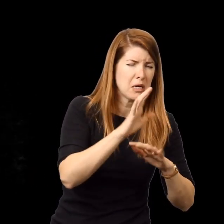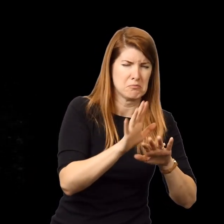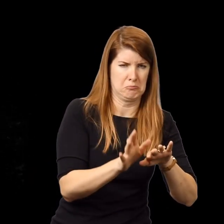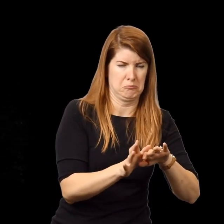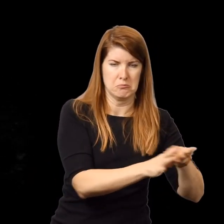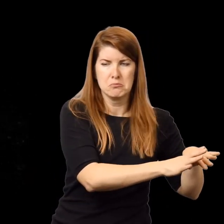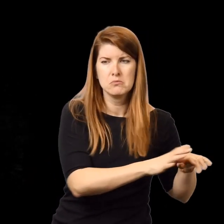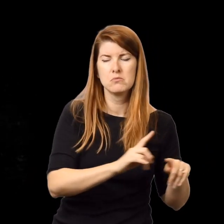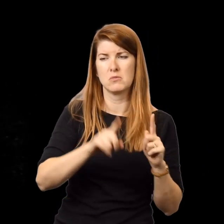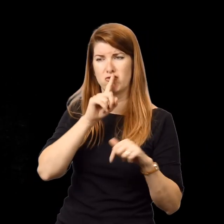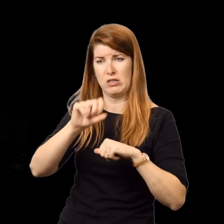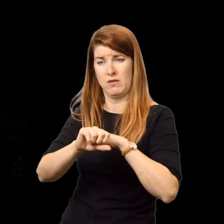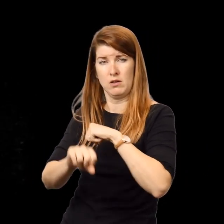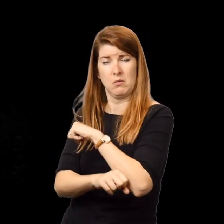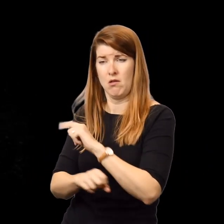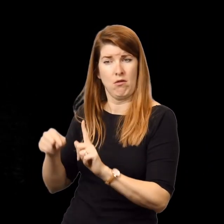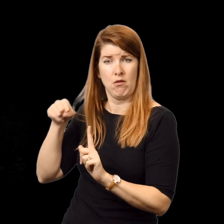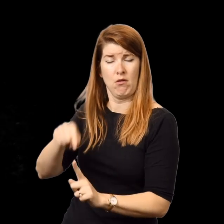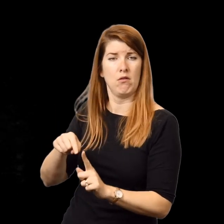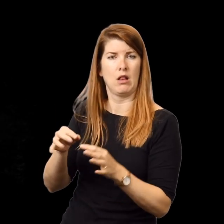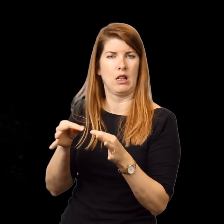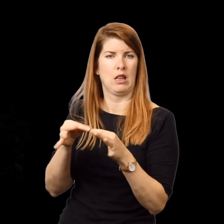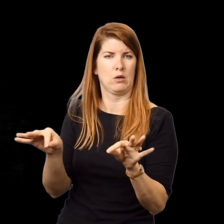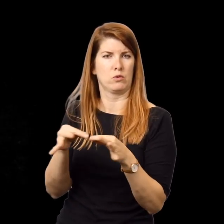or trauma issues, but fundamentally are language issues.